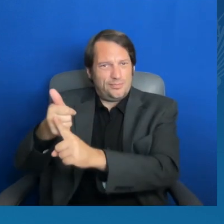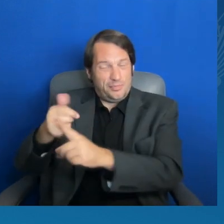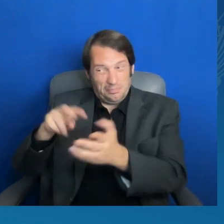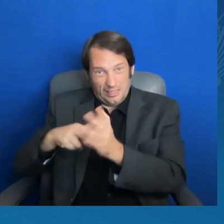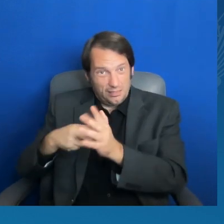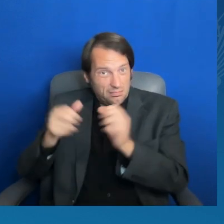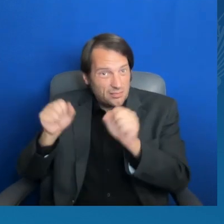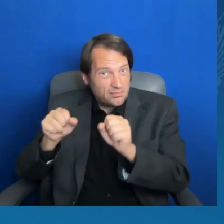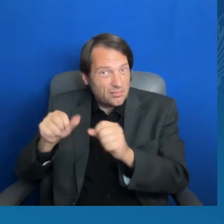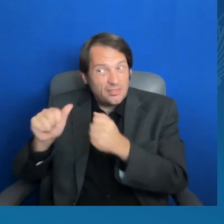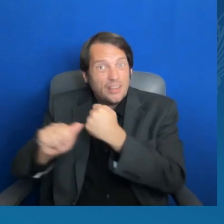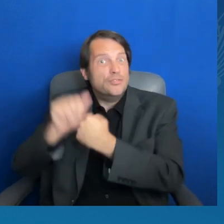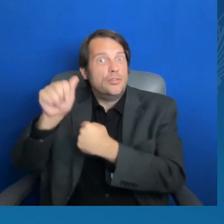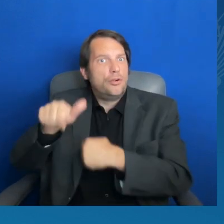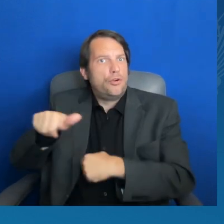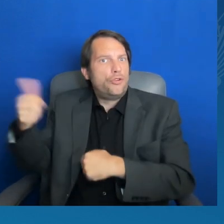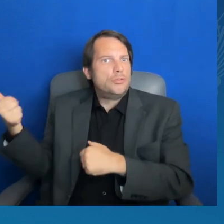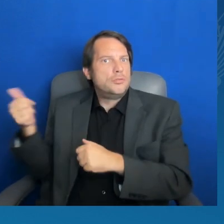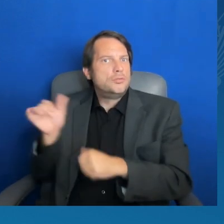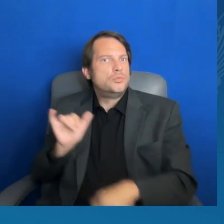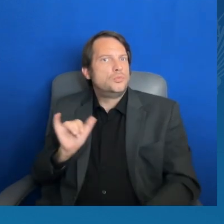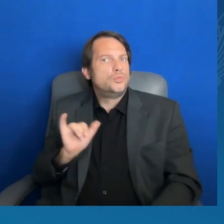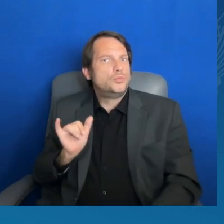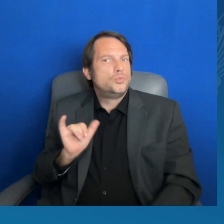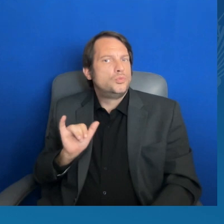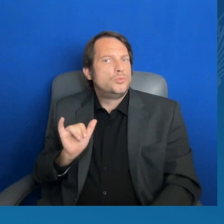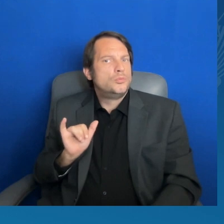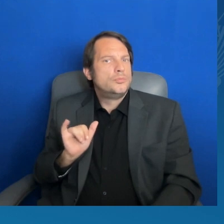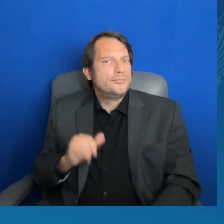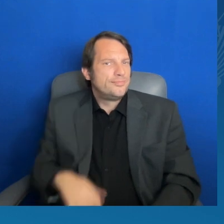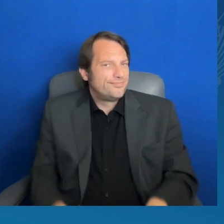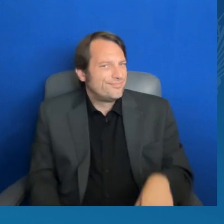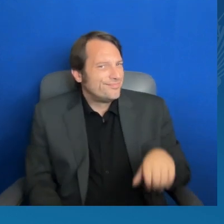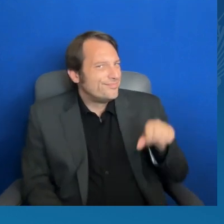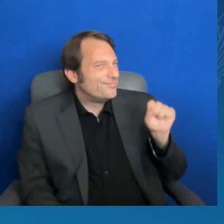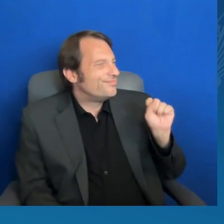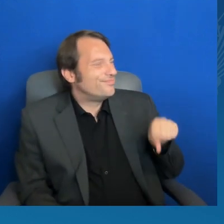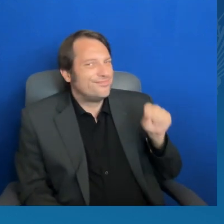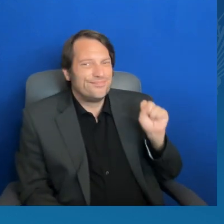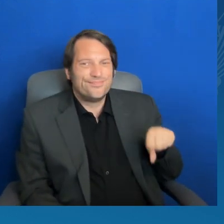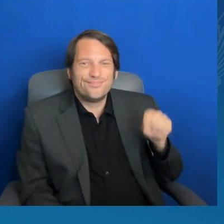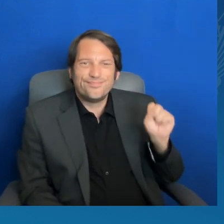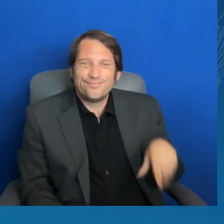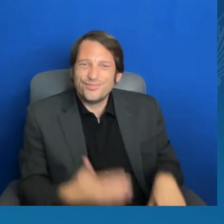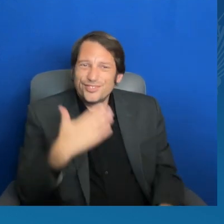The Vice President: It is reasonable to say that a weapon of war, a weapon that was literally designed